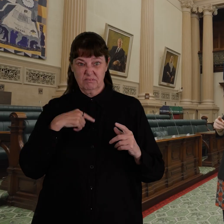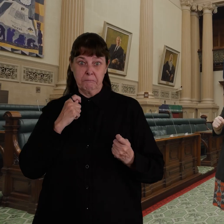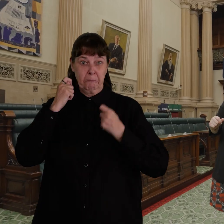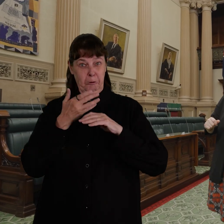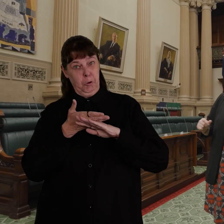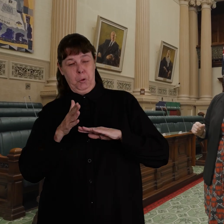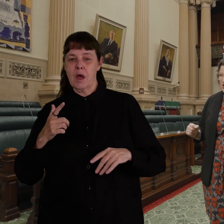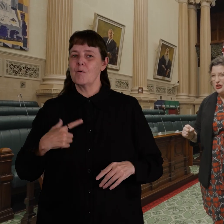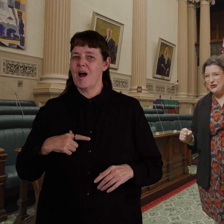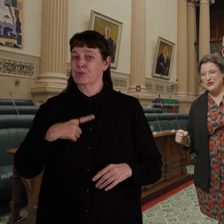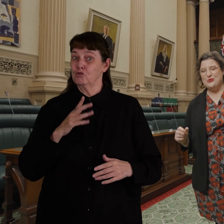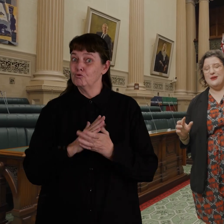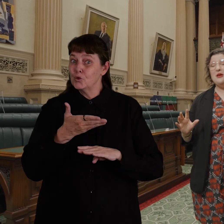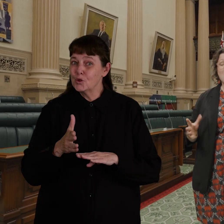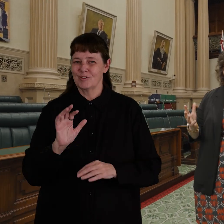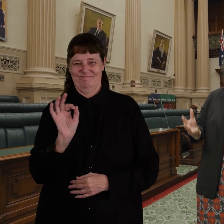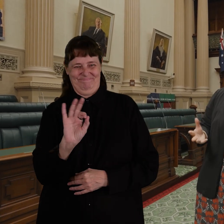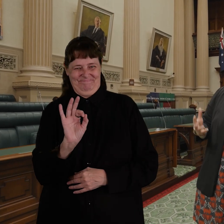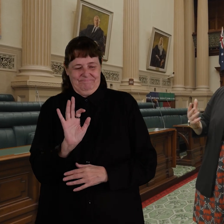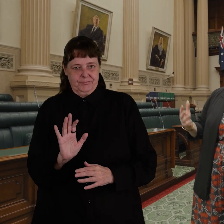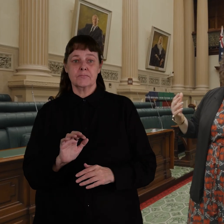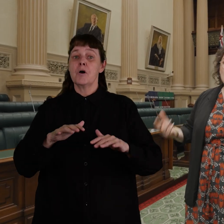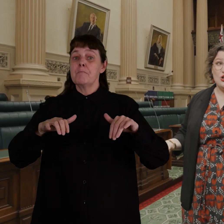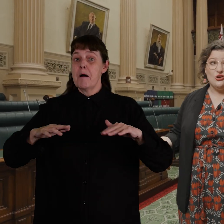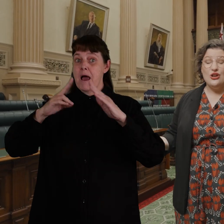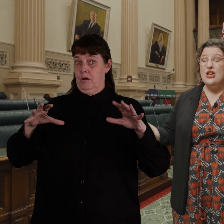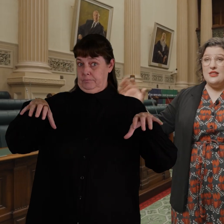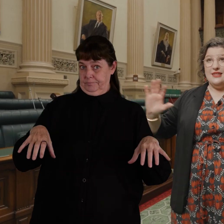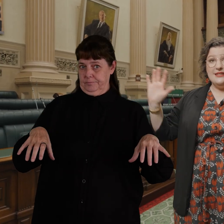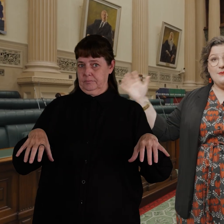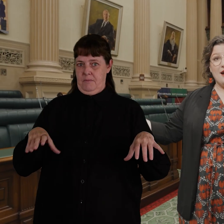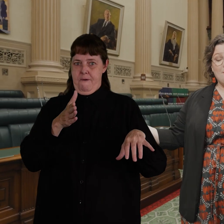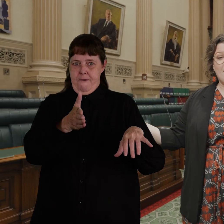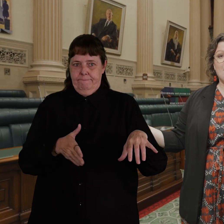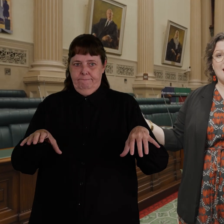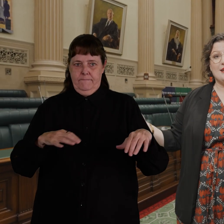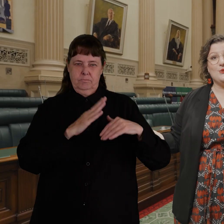with a bit of a funny tone to it, because it isn't exactly new. This part of Parliament House